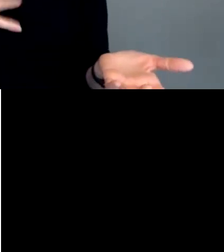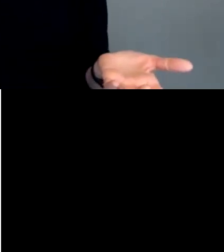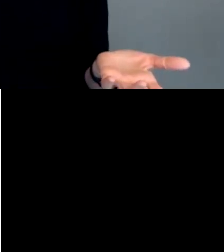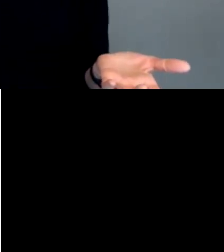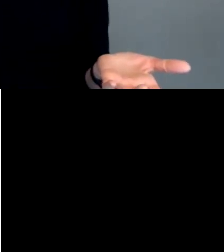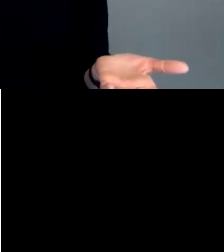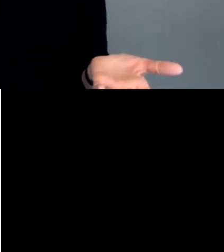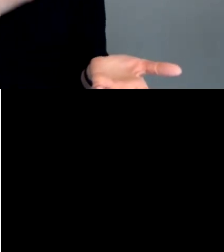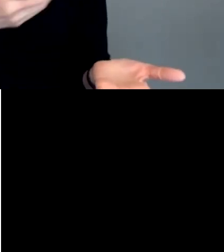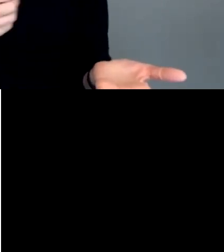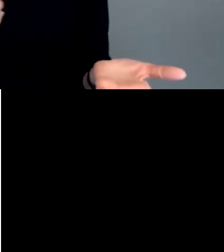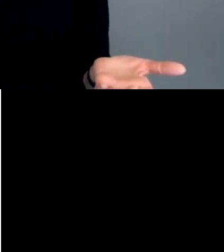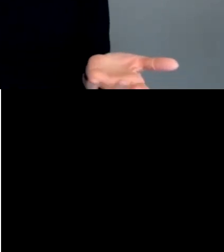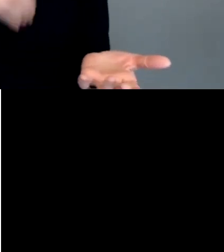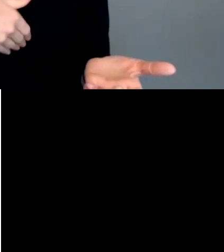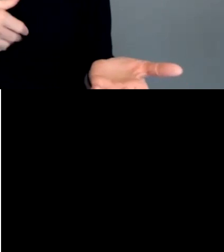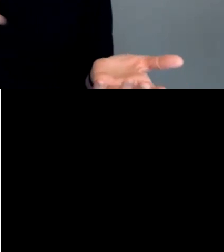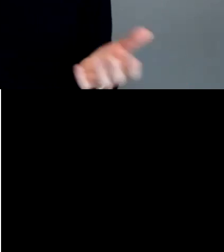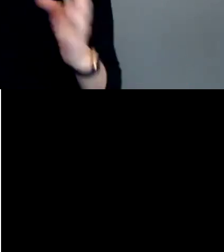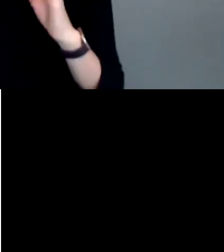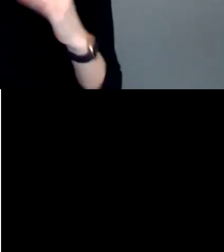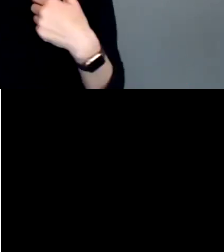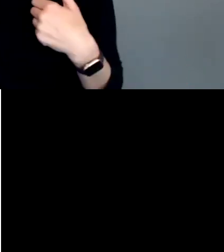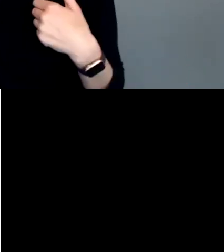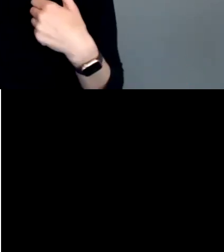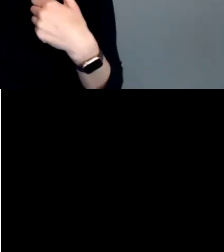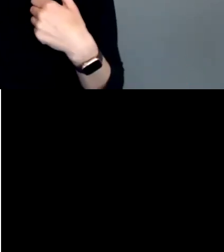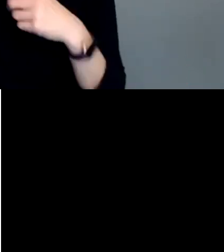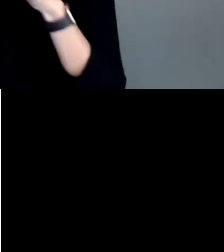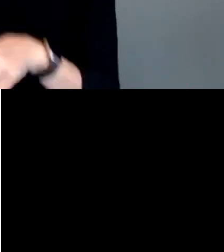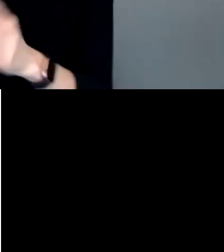would you continue to go back to a system that is not